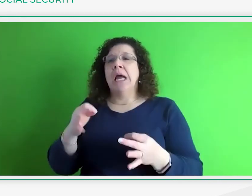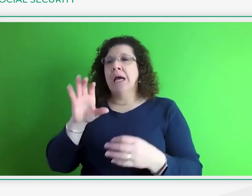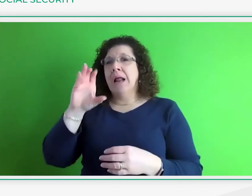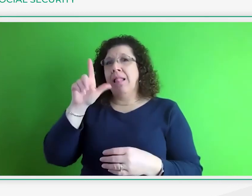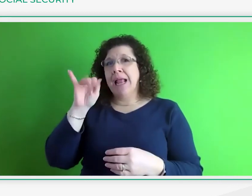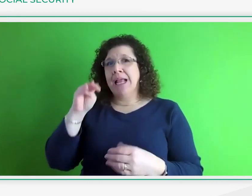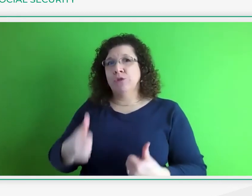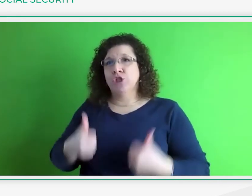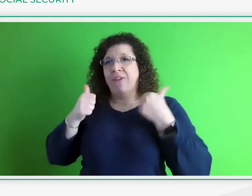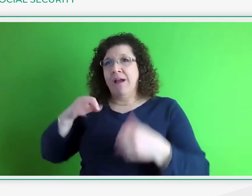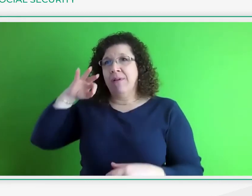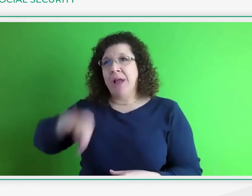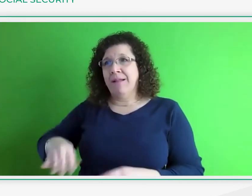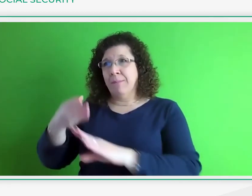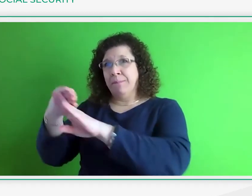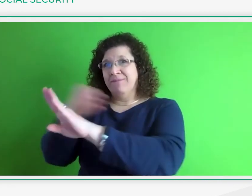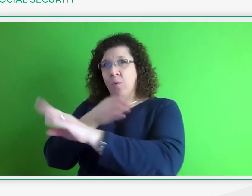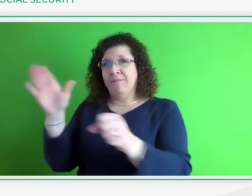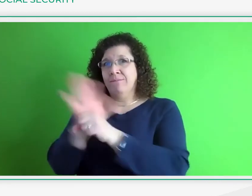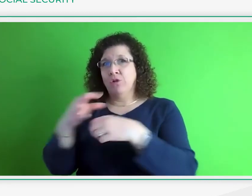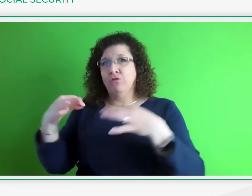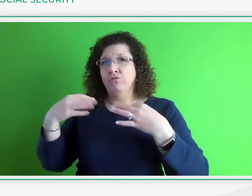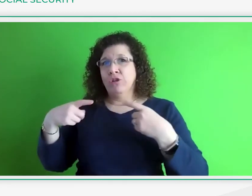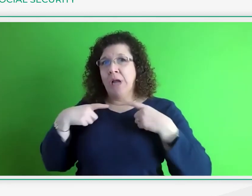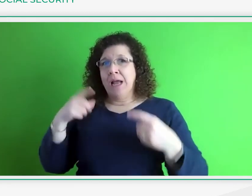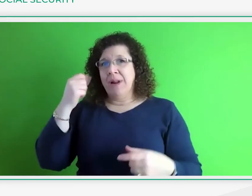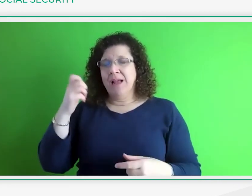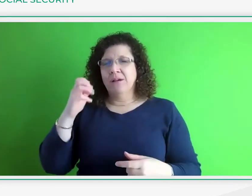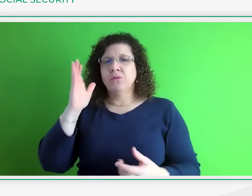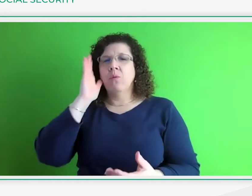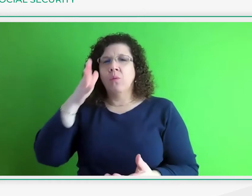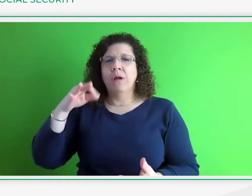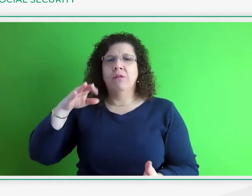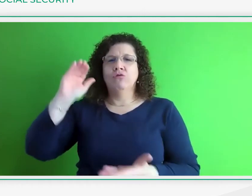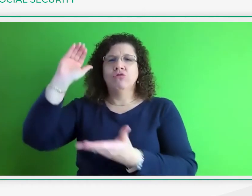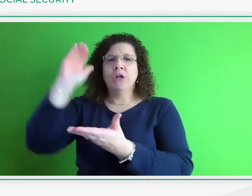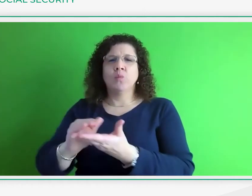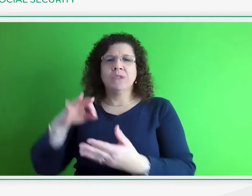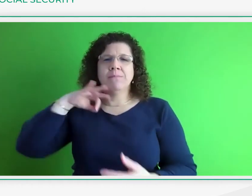say I decide to do the survivor benefits before my full retirement age – then it